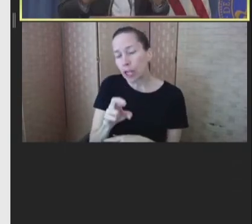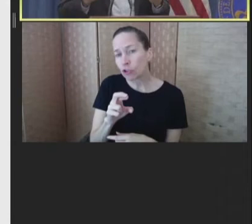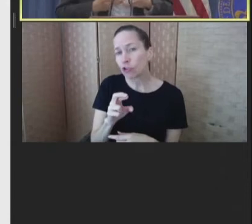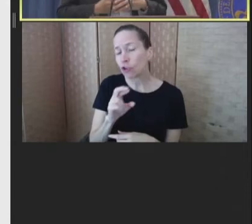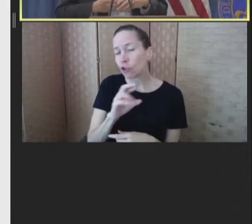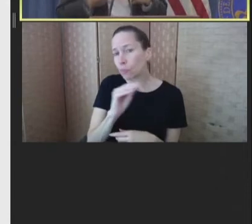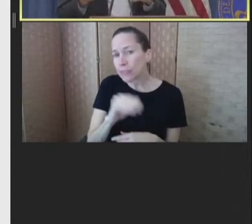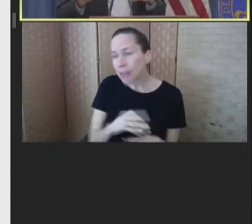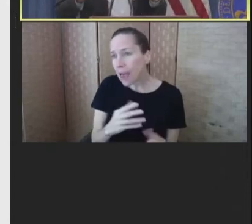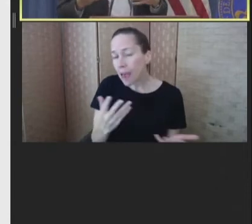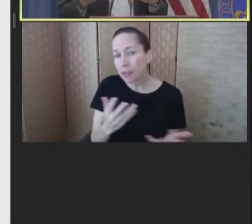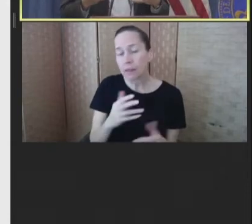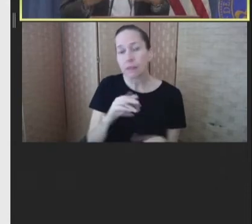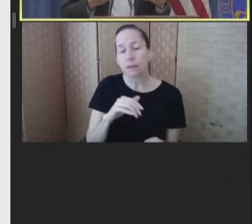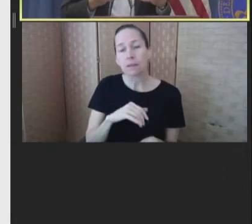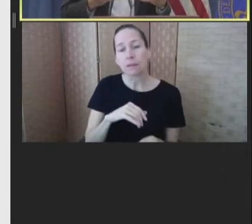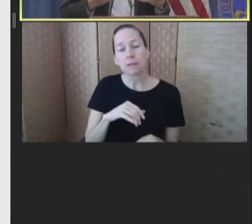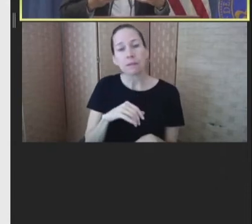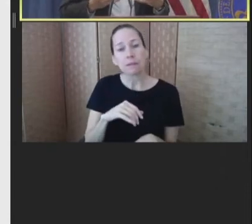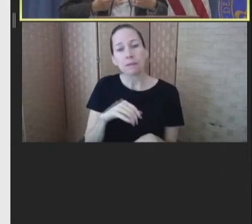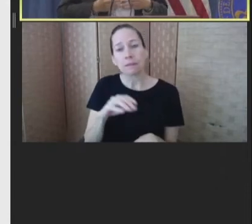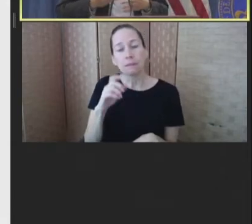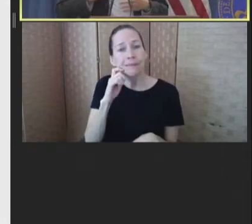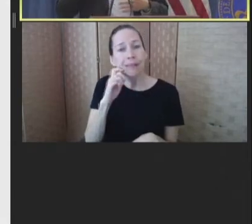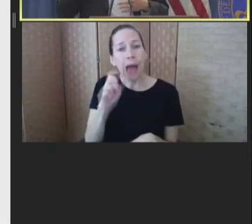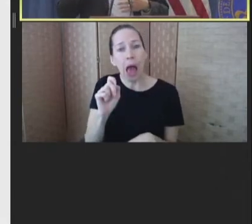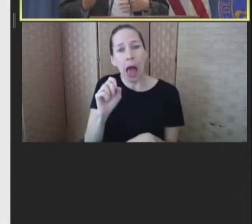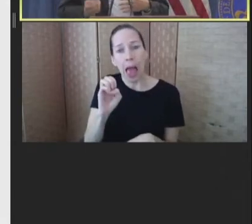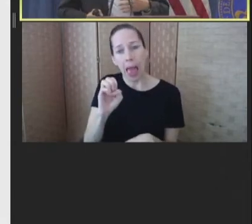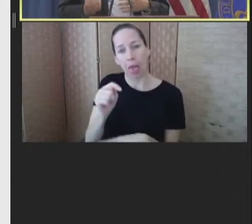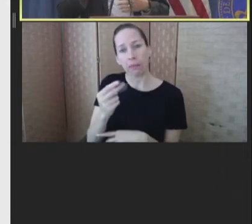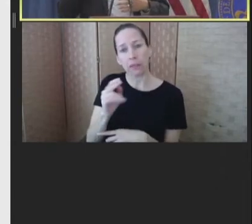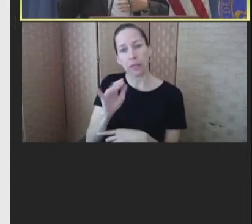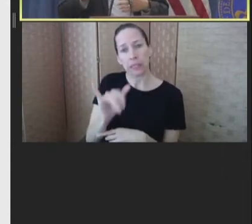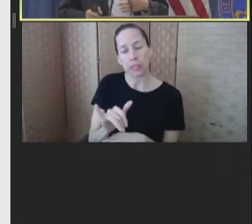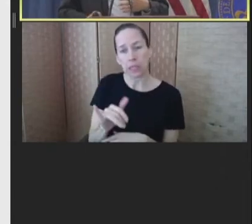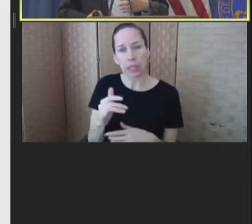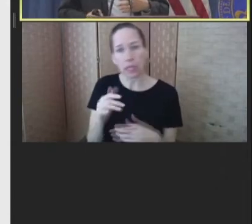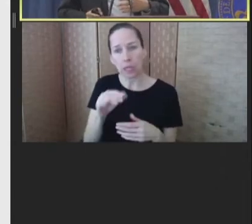to determine where the gaps were. And we set very clear goals with these community response teams